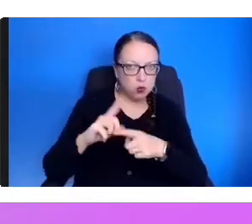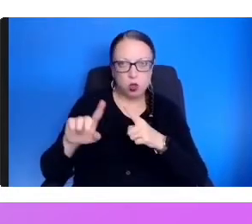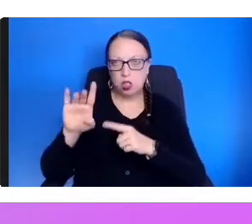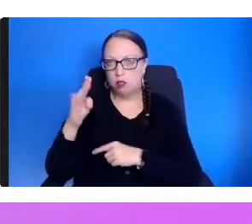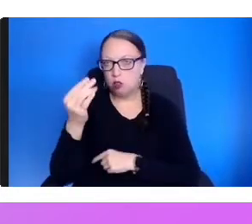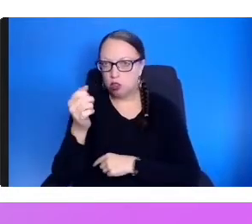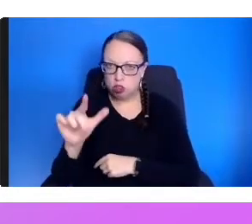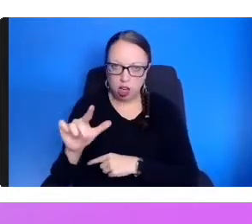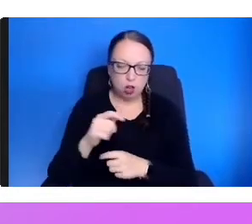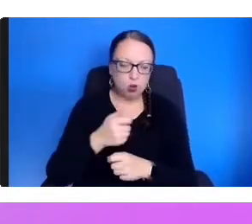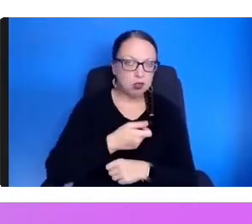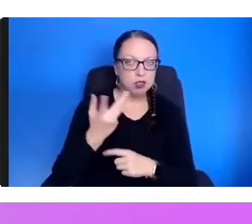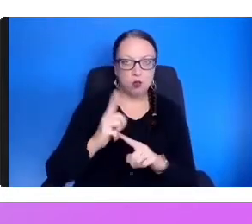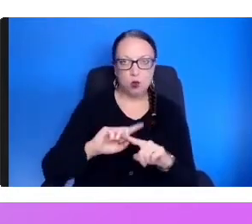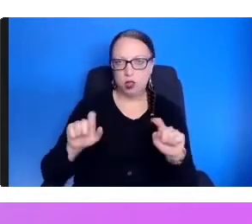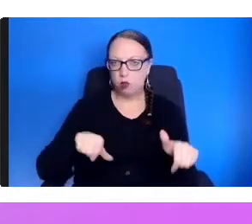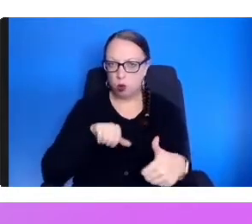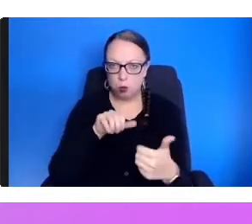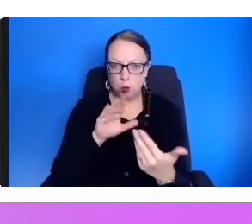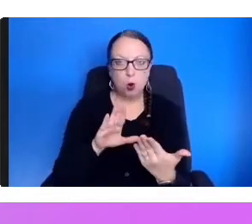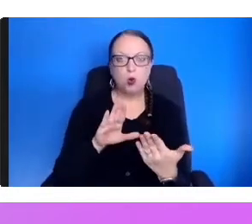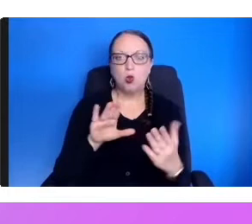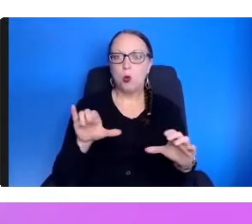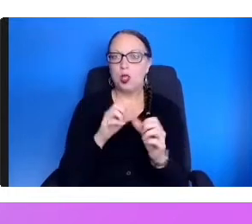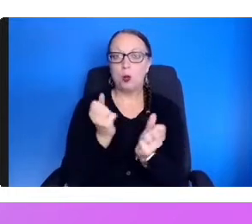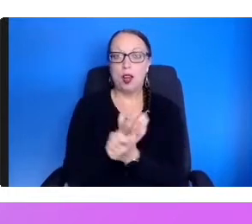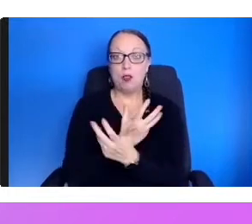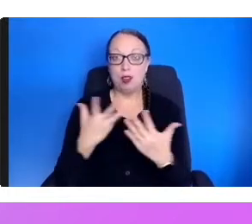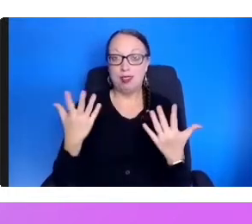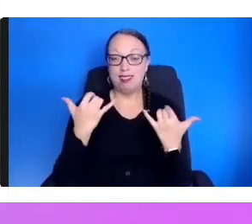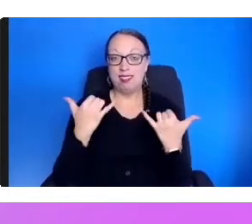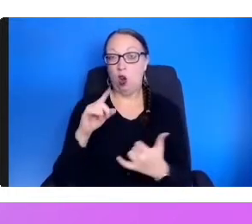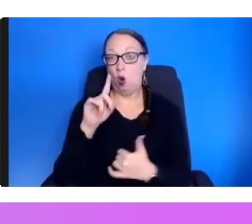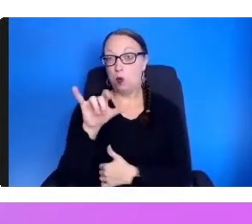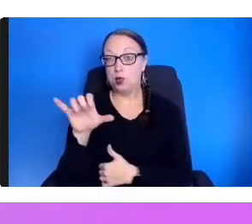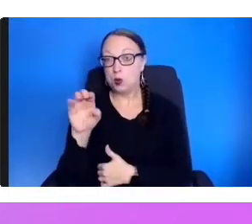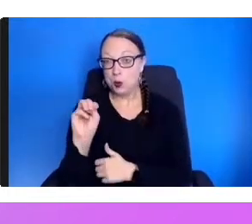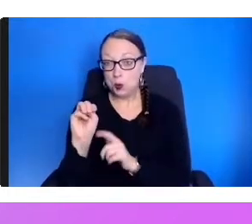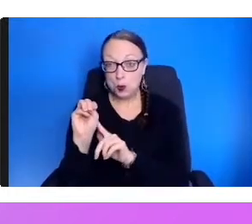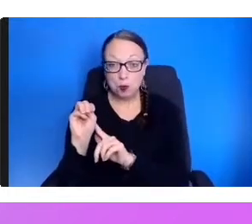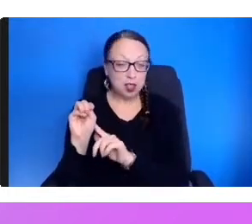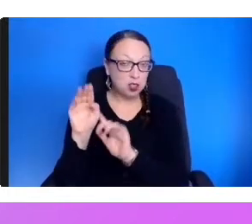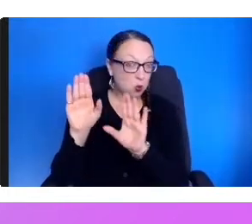so we for example nowadays do everything over Zoom. Zoom is a great tool because it allows people to call in